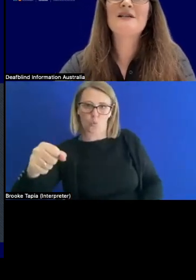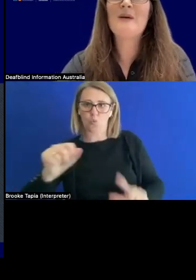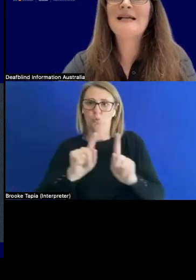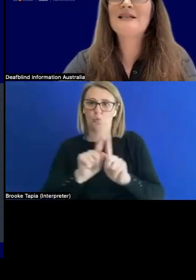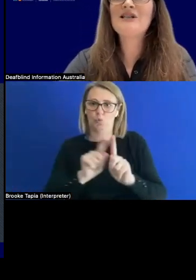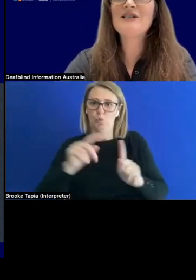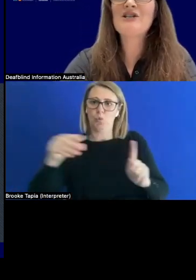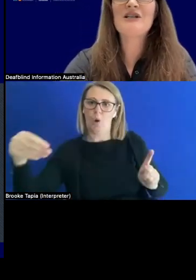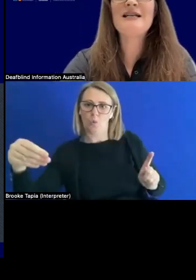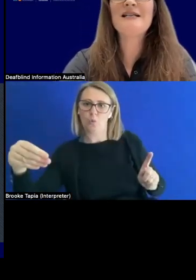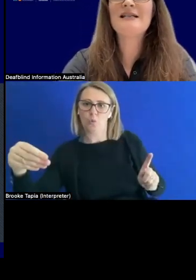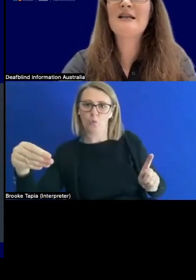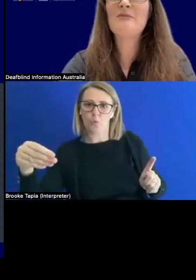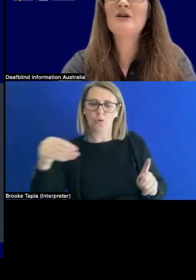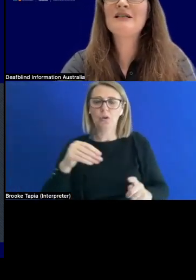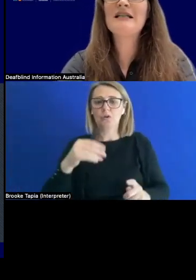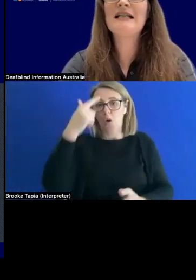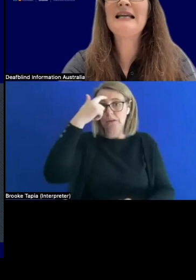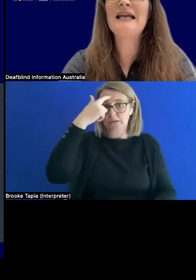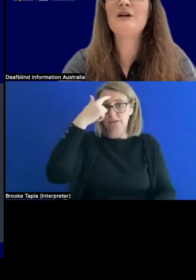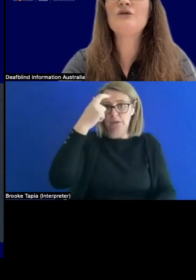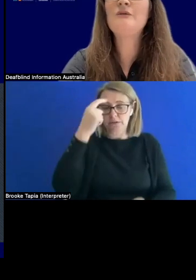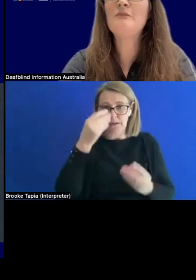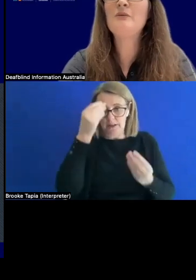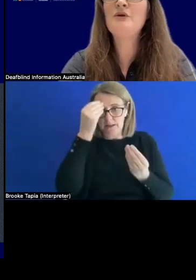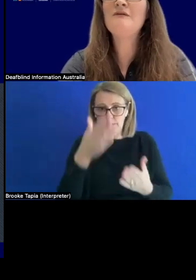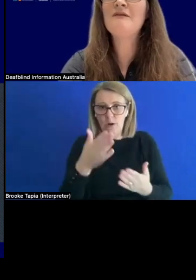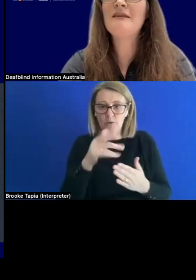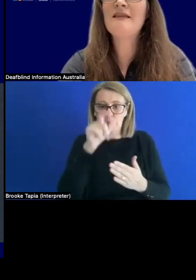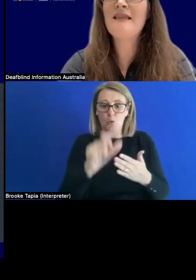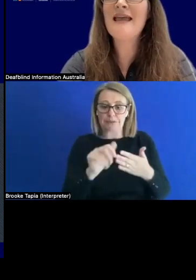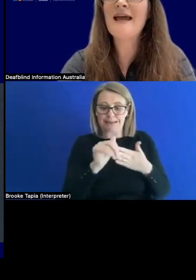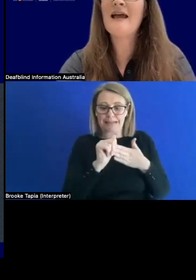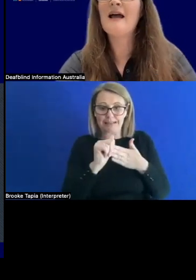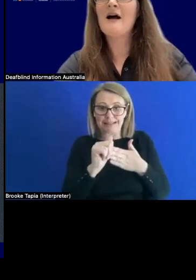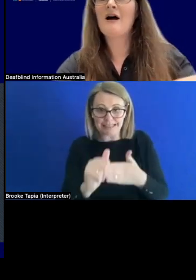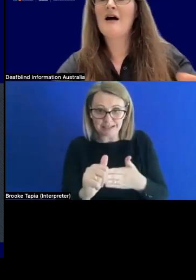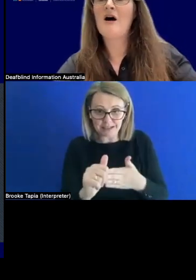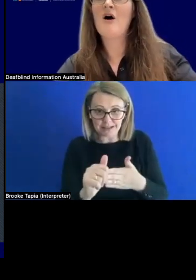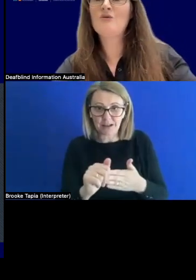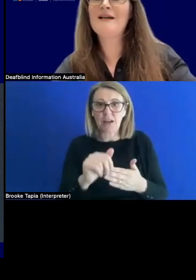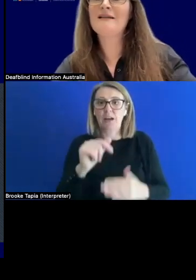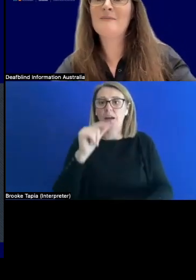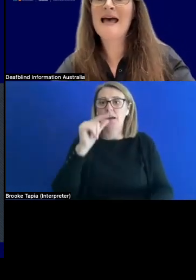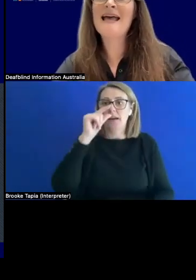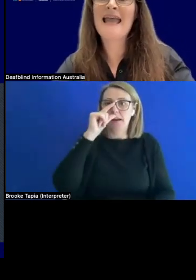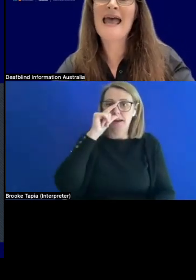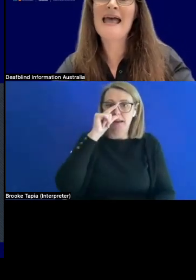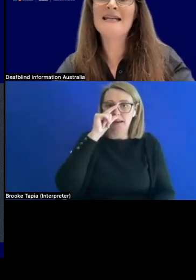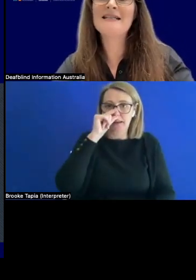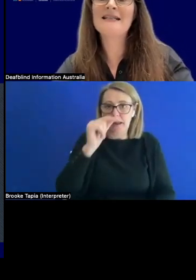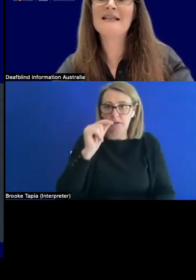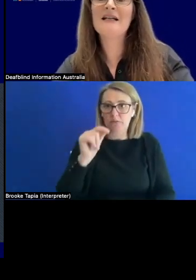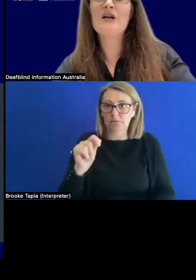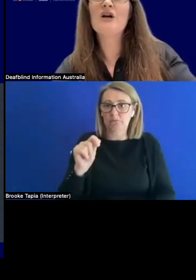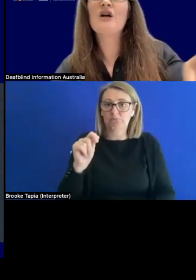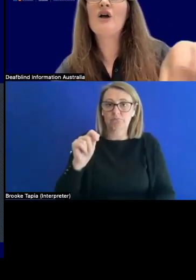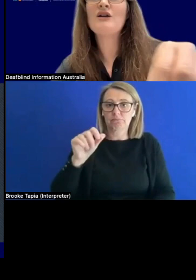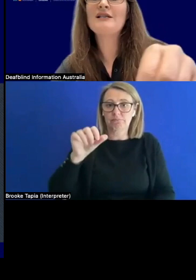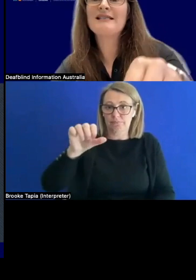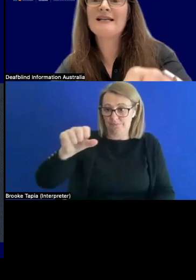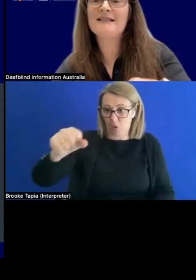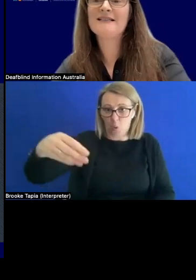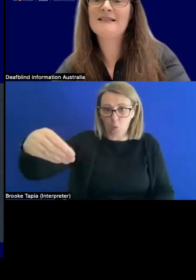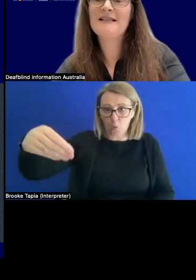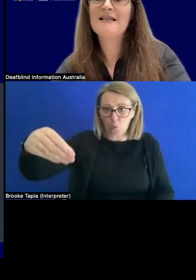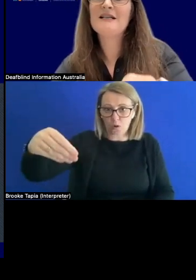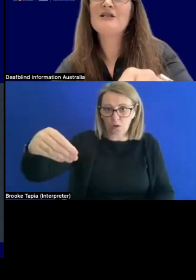So, my suggestion is that the person leading could move their holding the bag hand closer